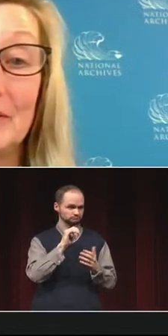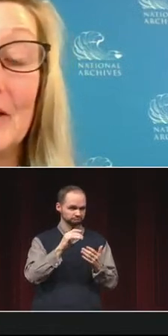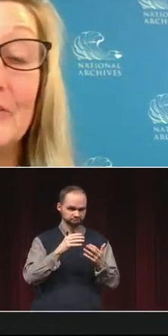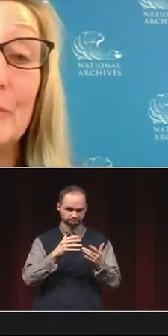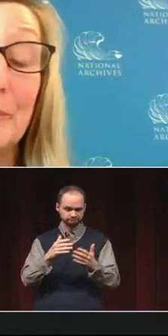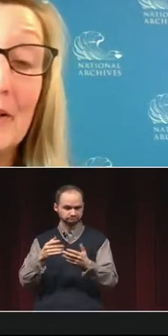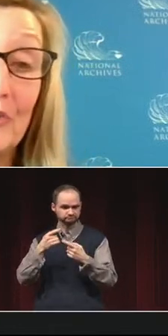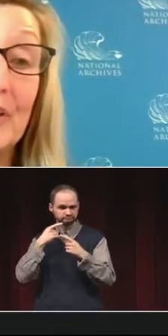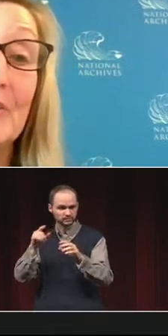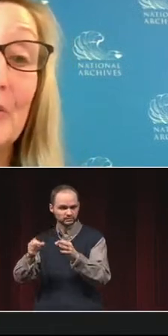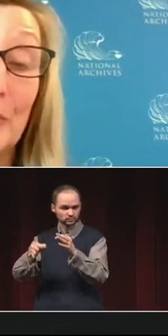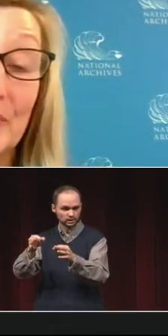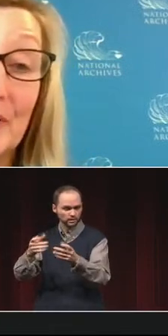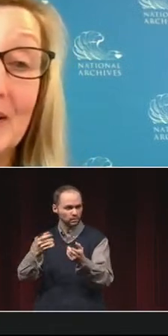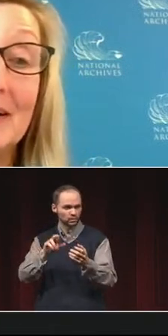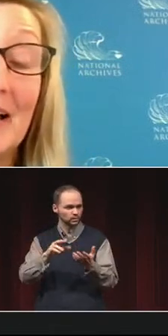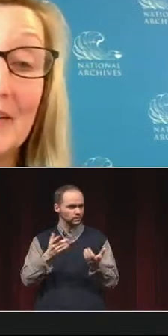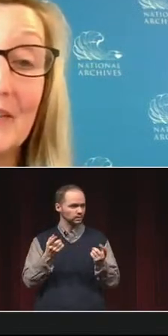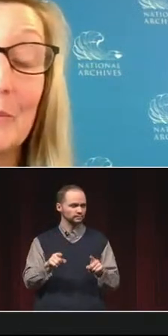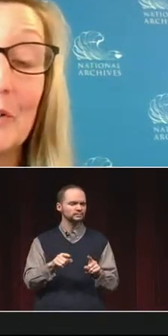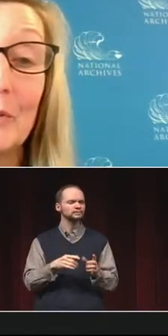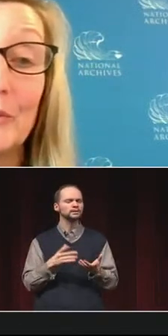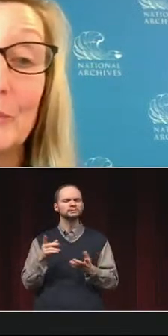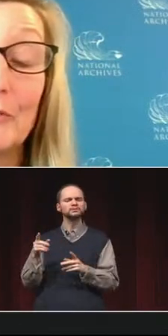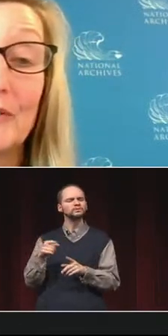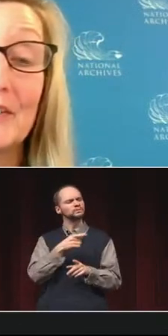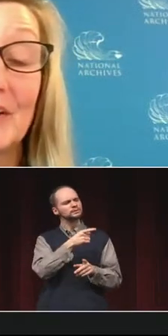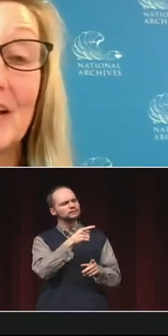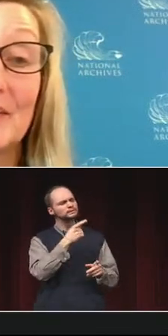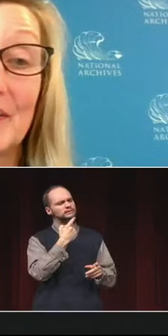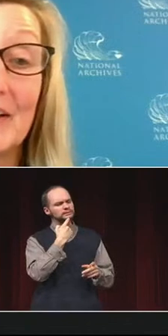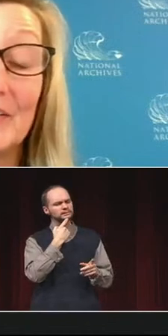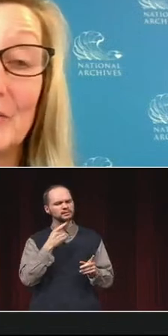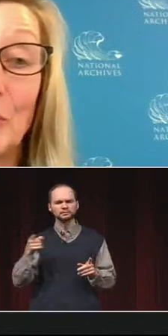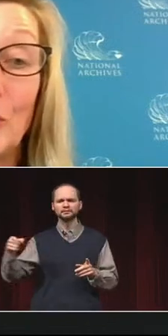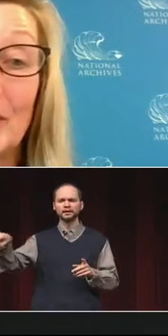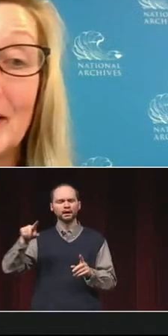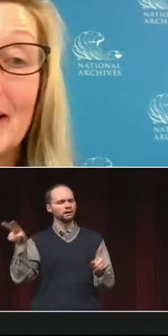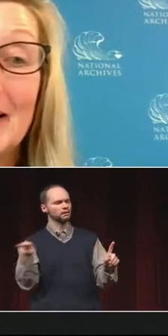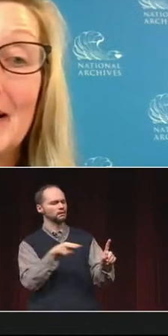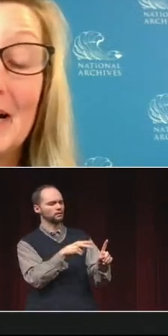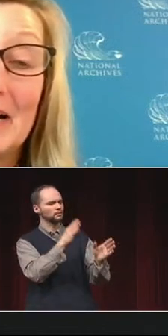As you mentioned you were seen as someone who was perfect to take this case to court.